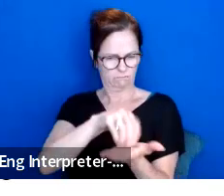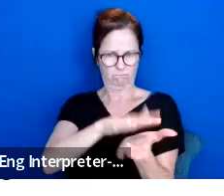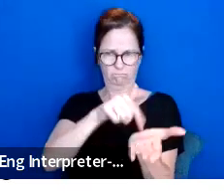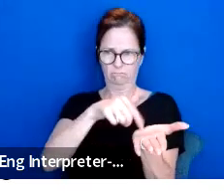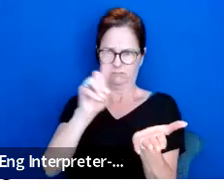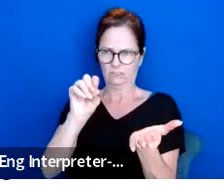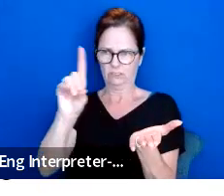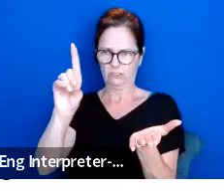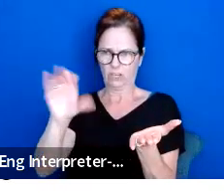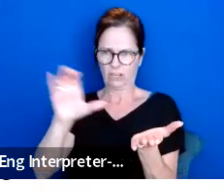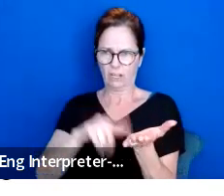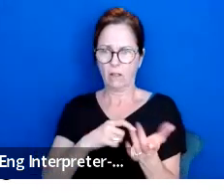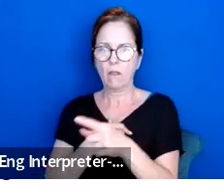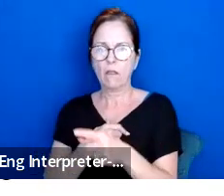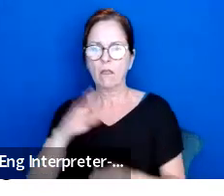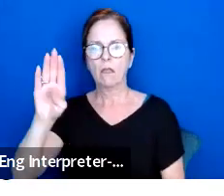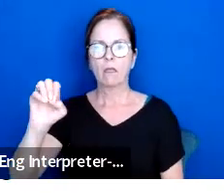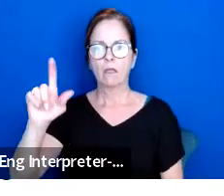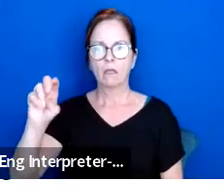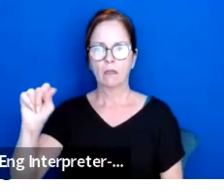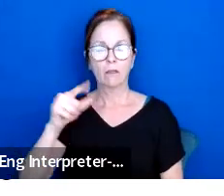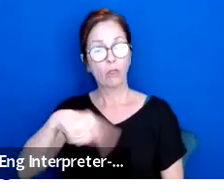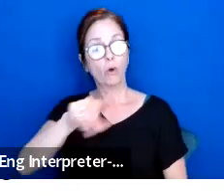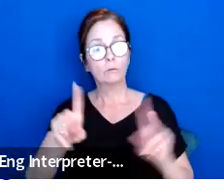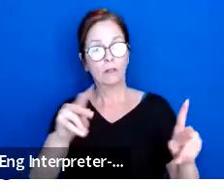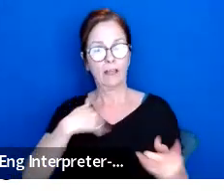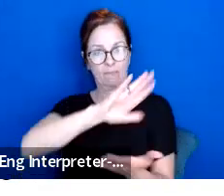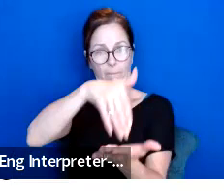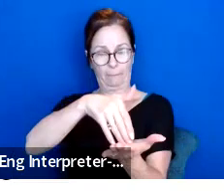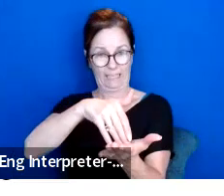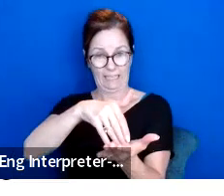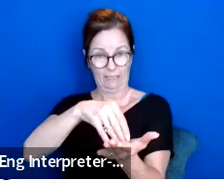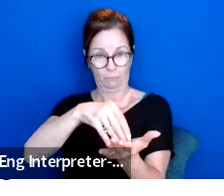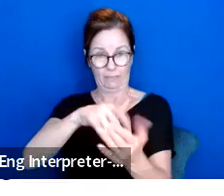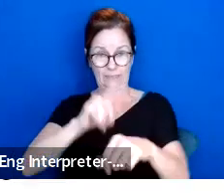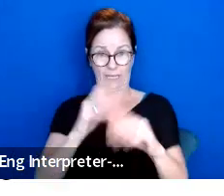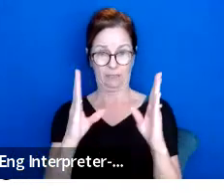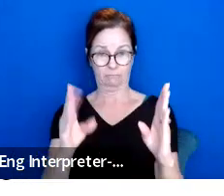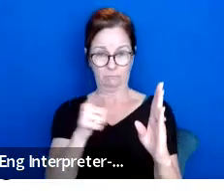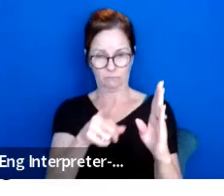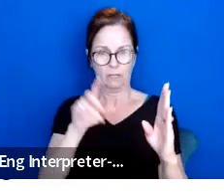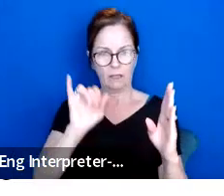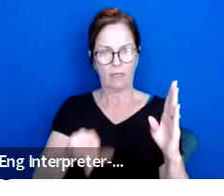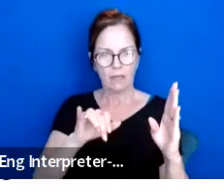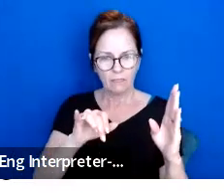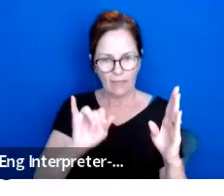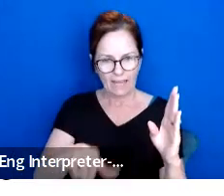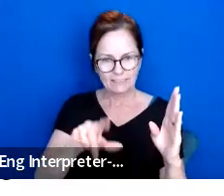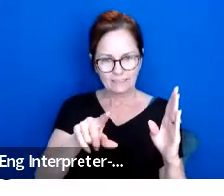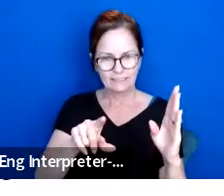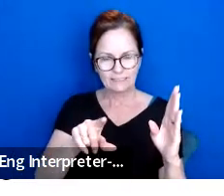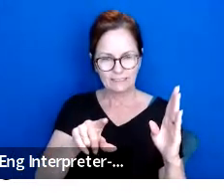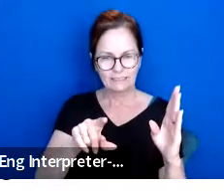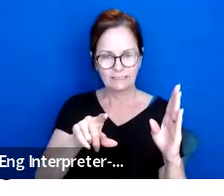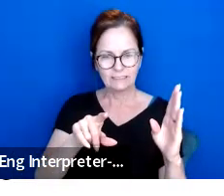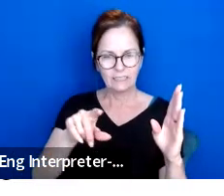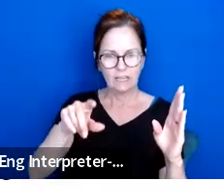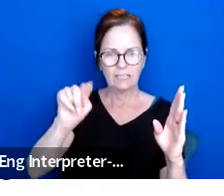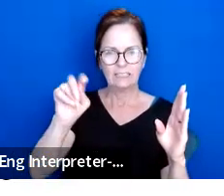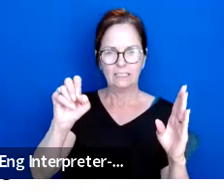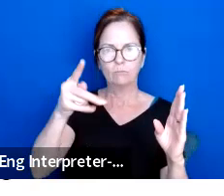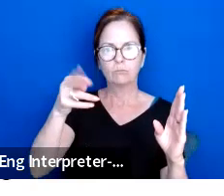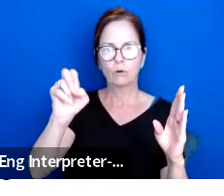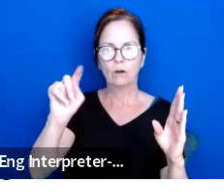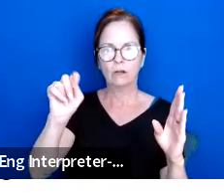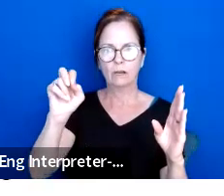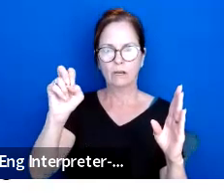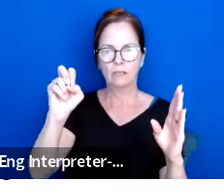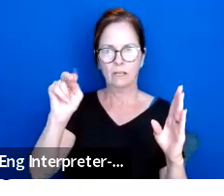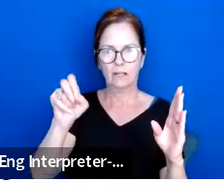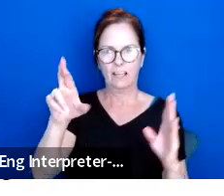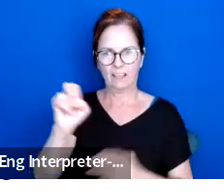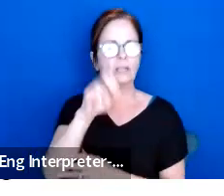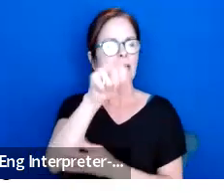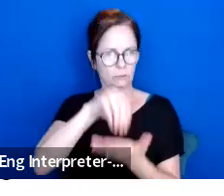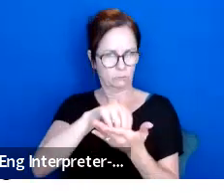For folks who have the midpoint meeting, which are generally those who are pre tenure. Yes, you would you would flag it so that they have an opportunity to change before the next 2 reviews.